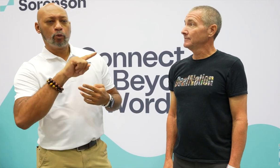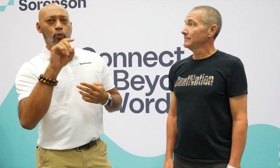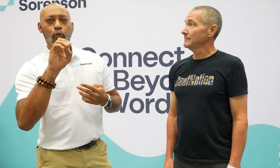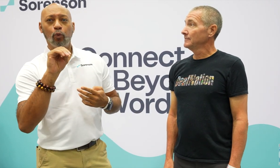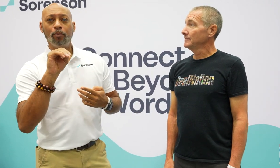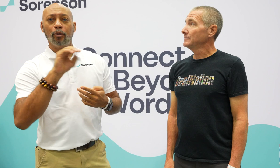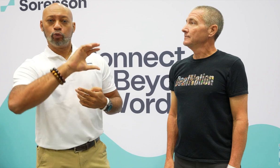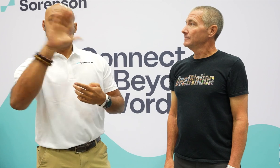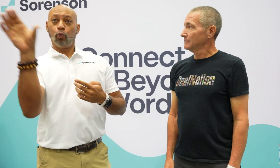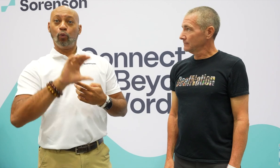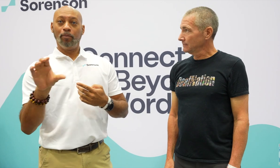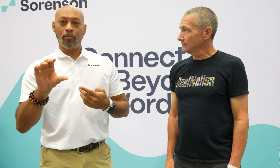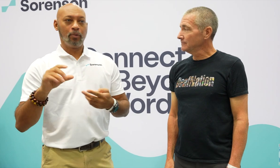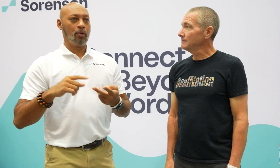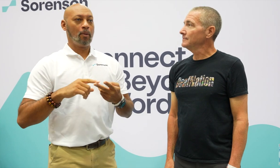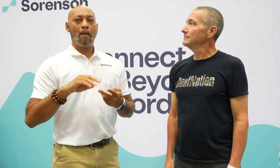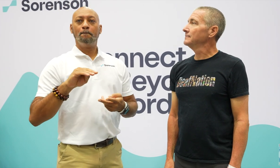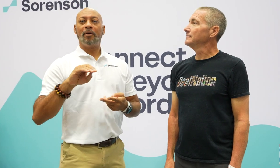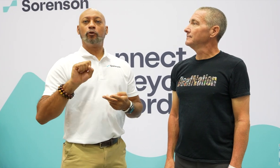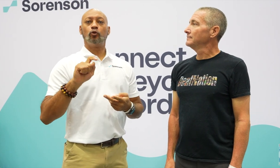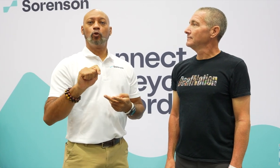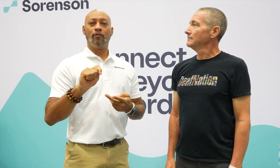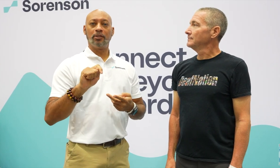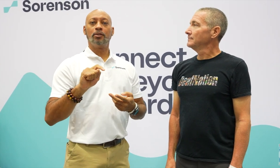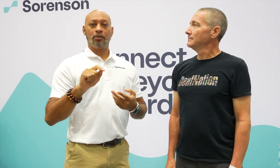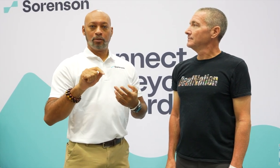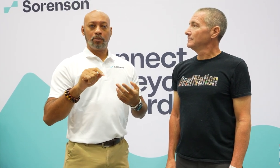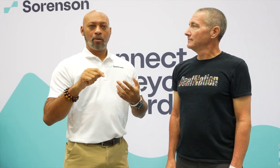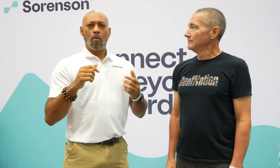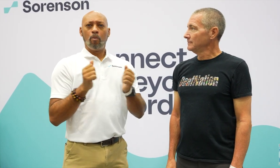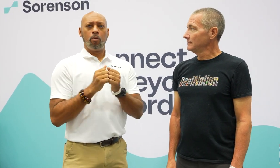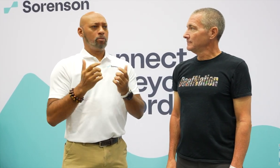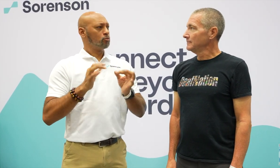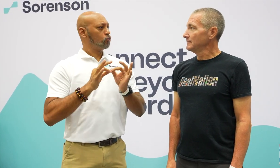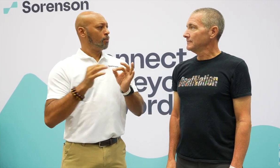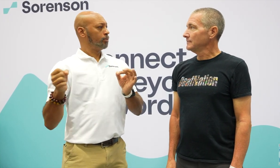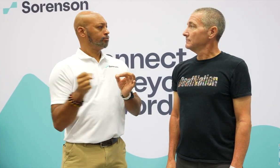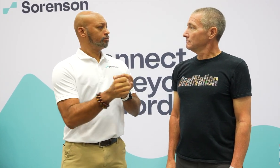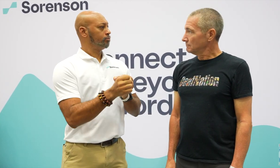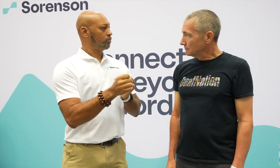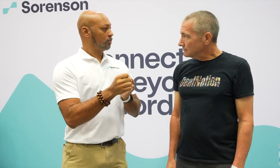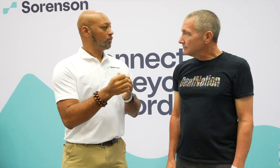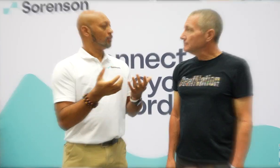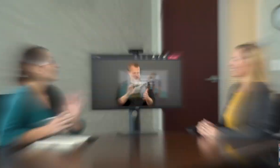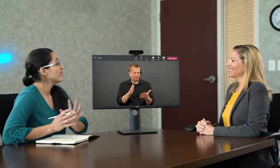with Zoom and Microsoft with interpreters.